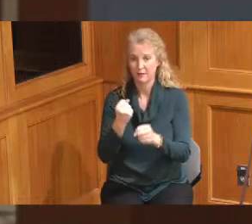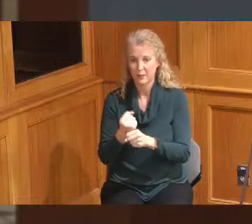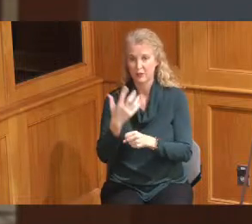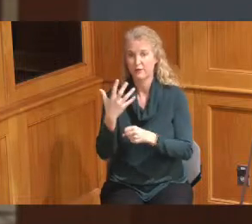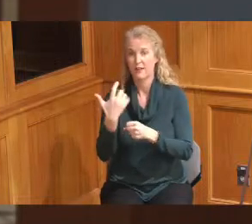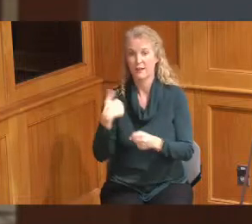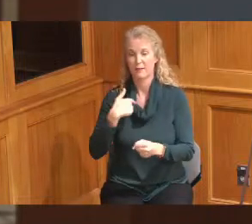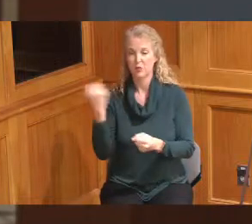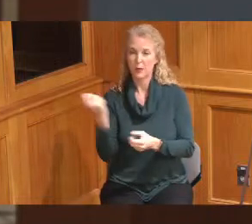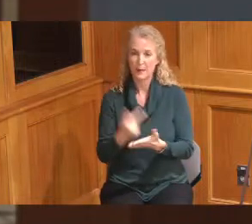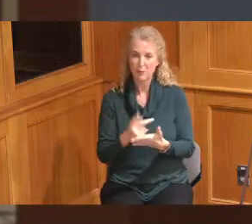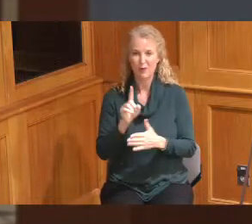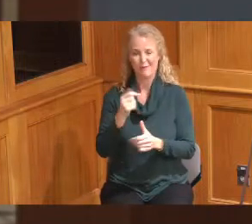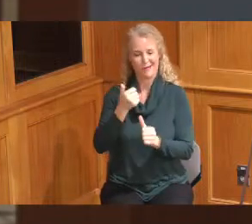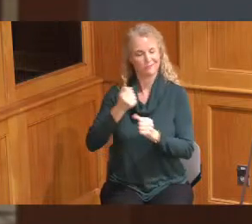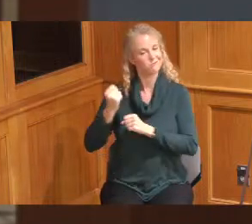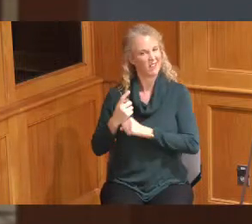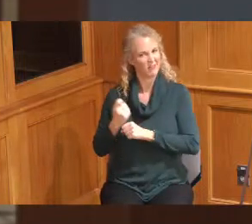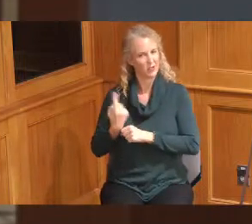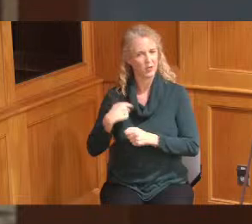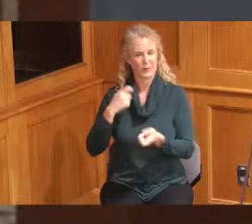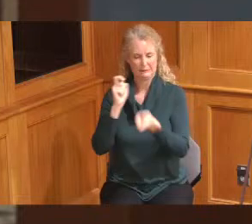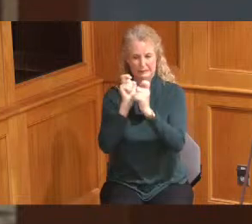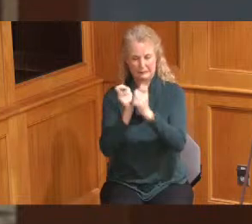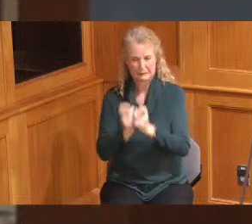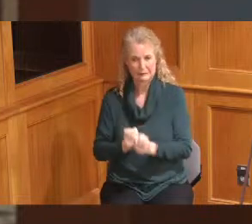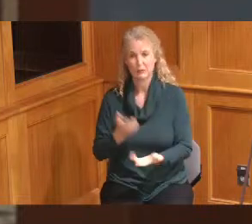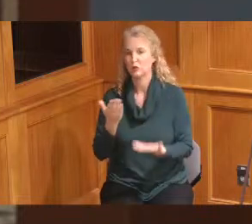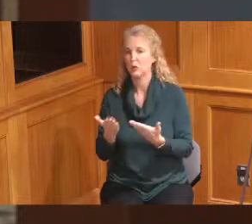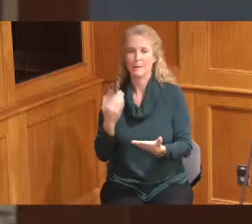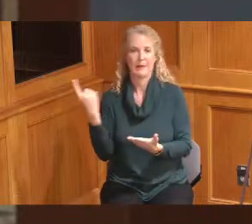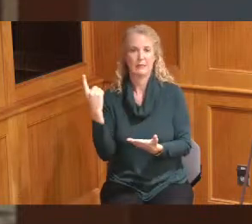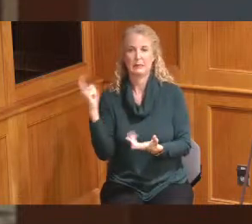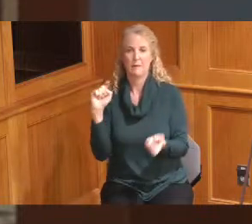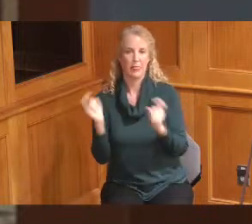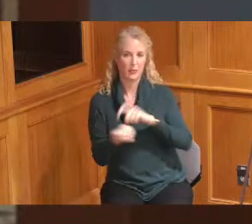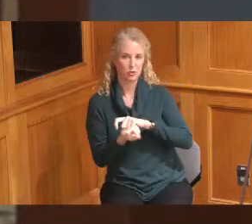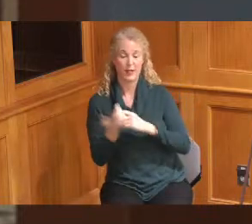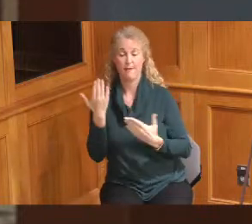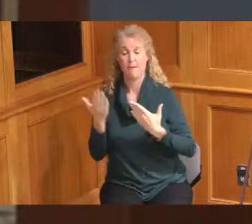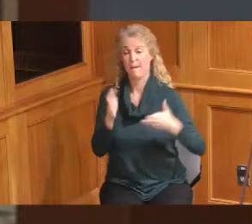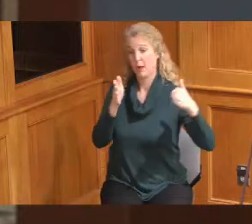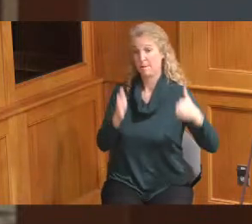through through every year so there could be an Administration change there could be we change